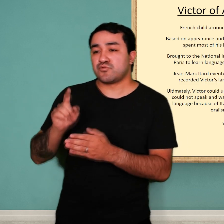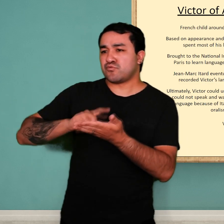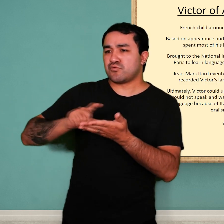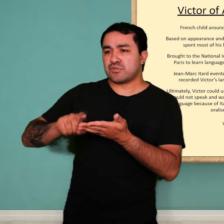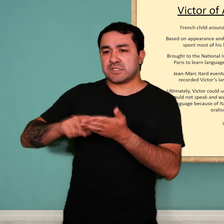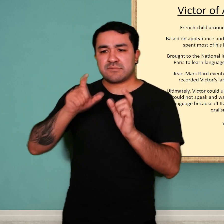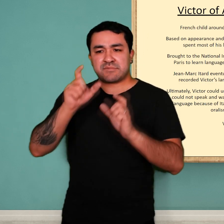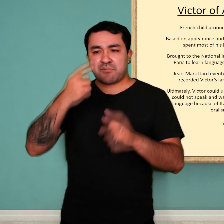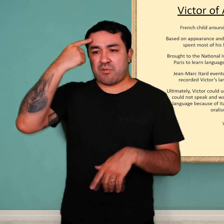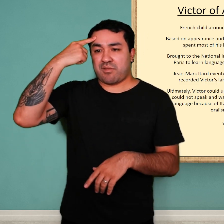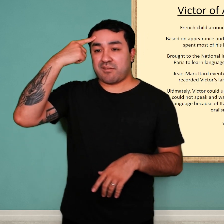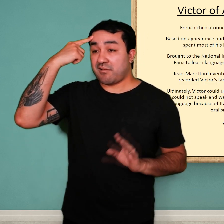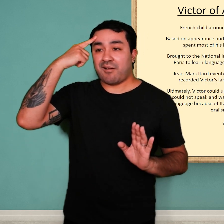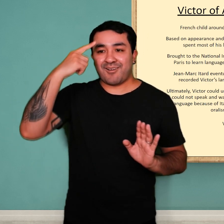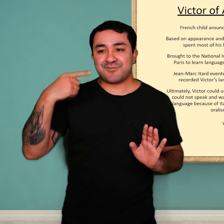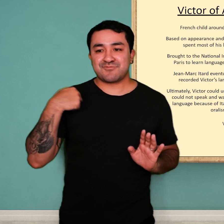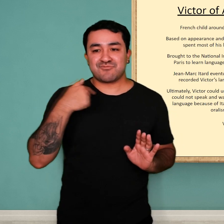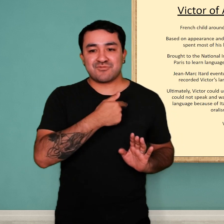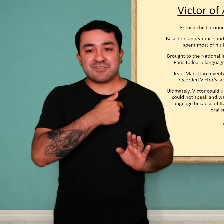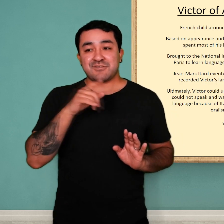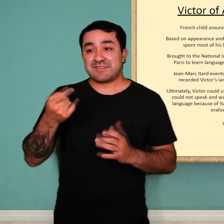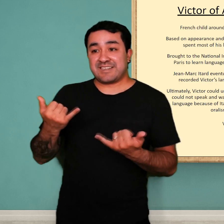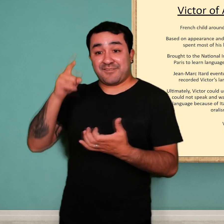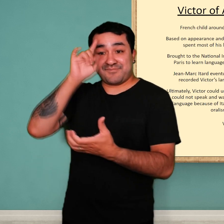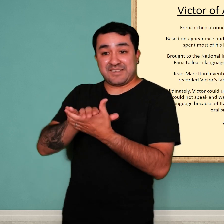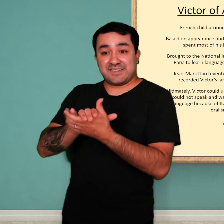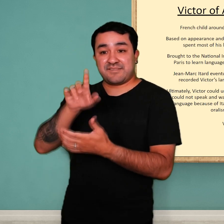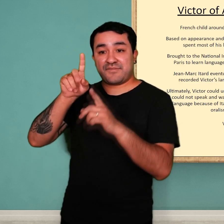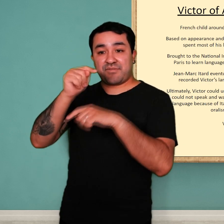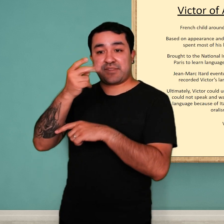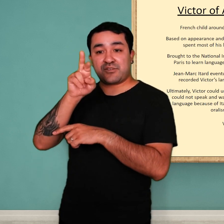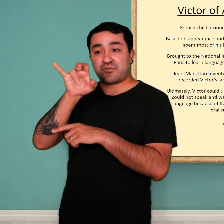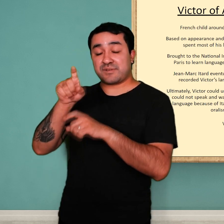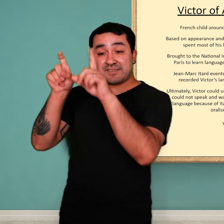Therefore, some researchers saw Genie as a chance to study these theories.